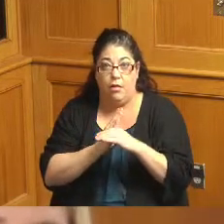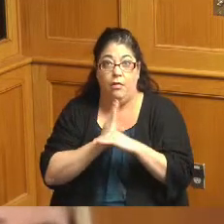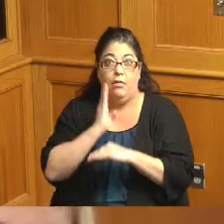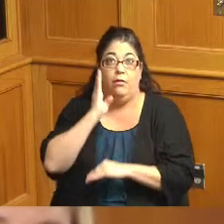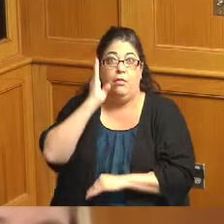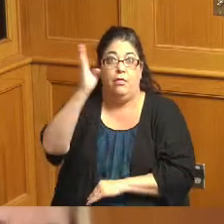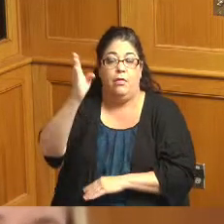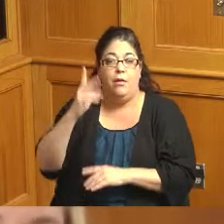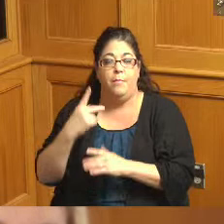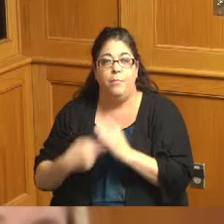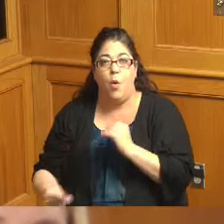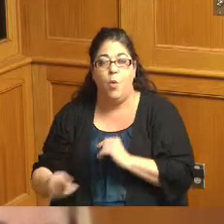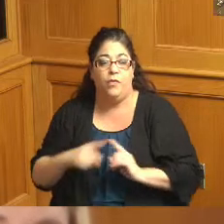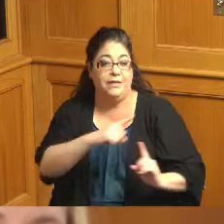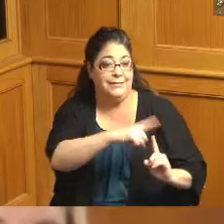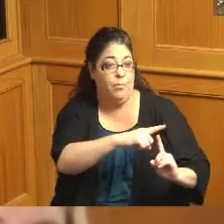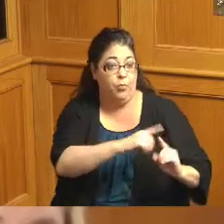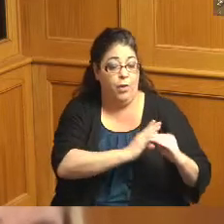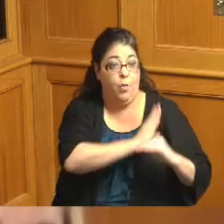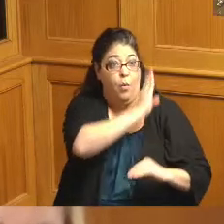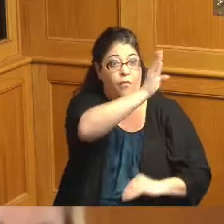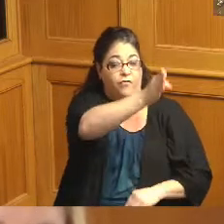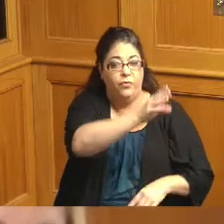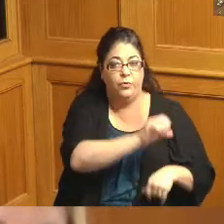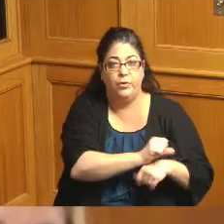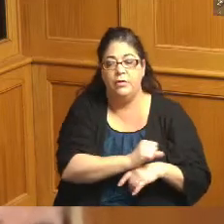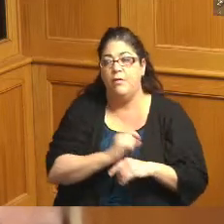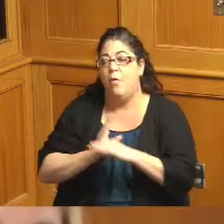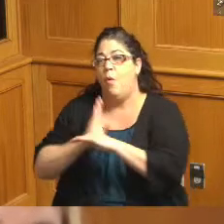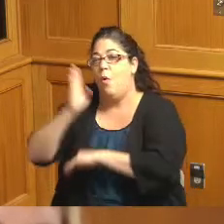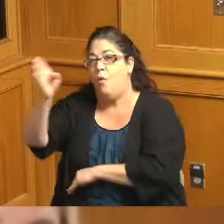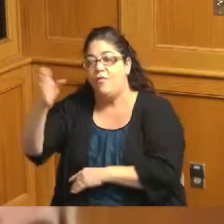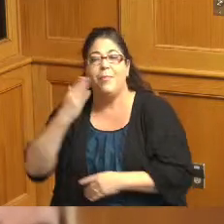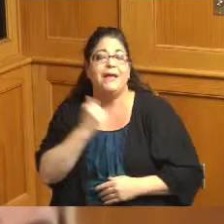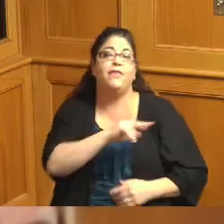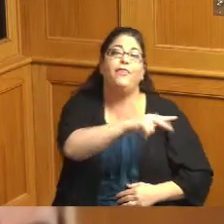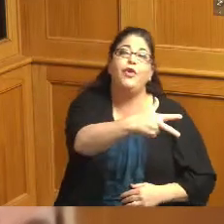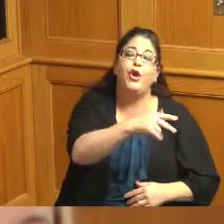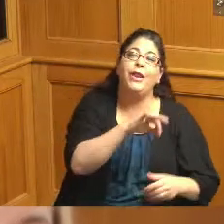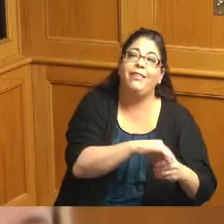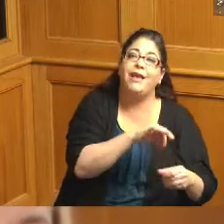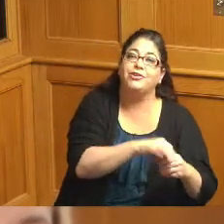both of those categories because we have had that third election kind of crammed in so that's meant